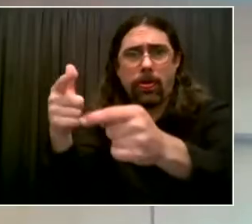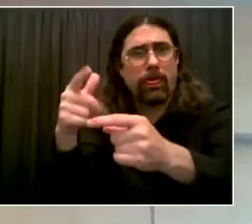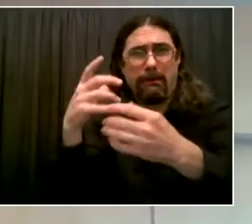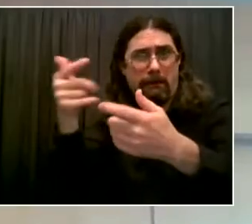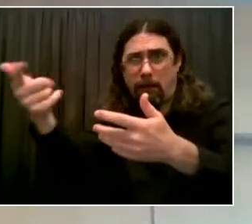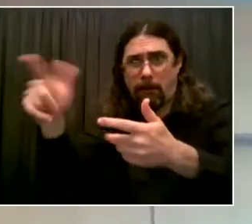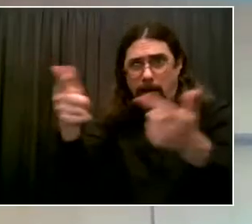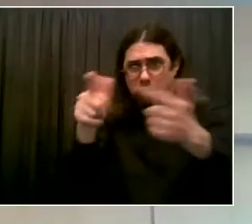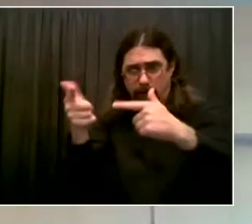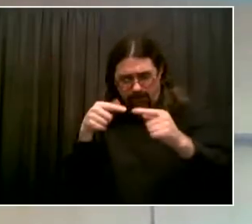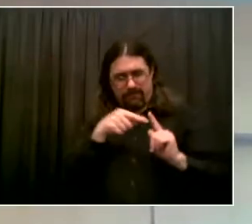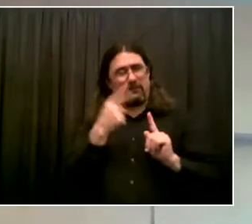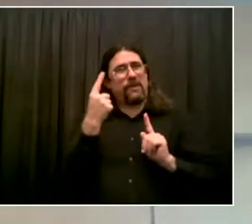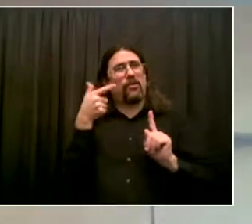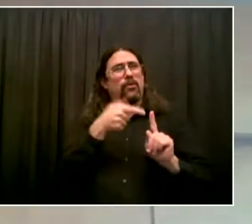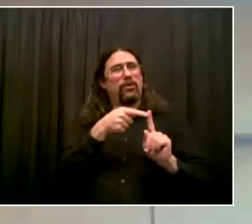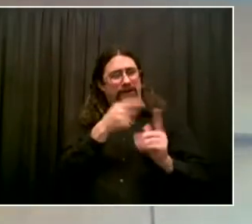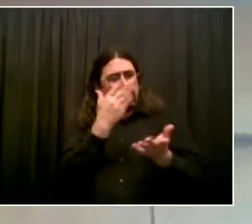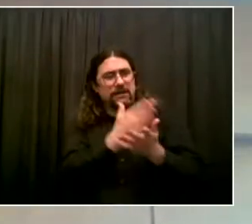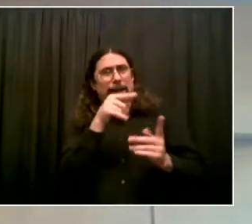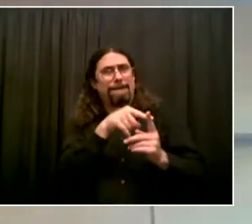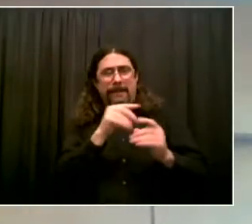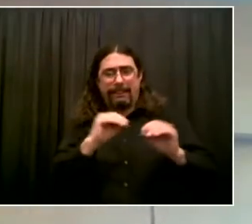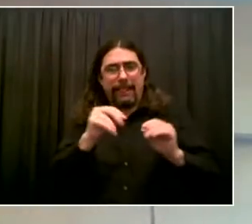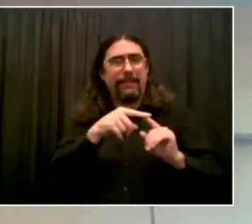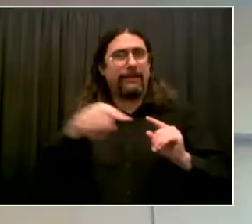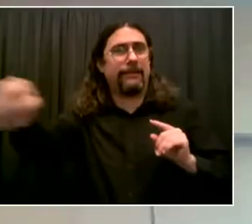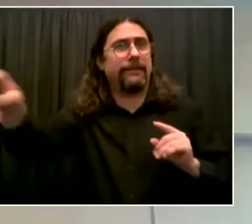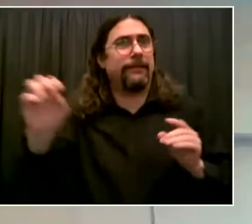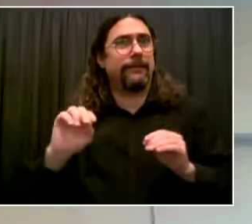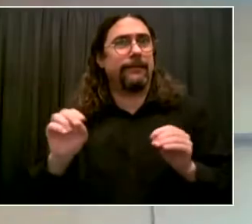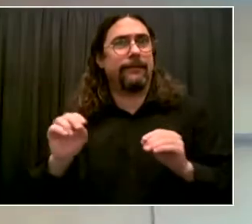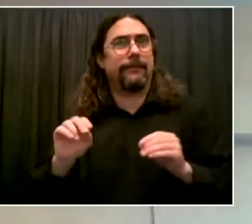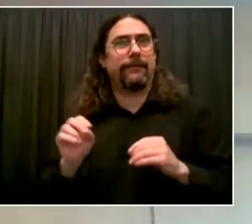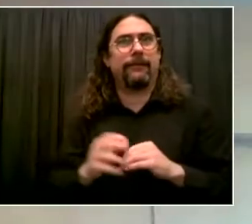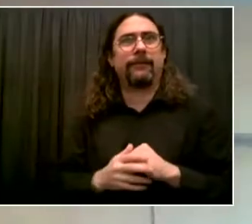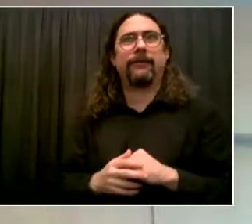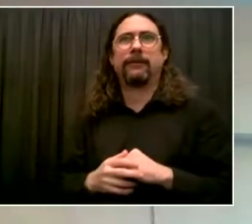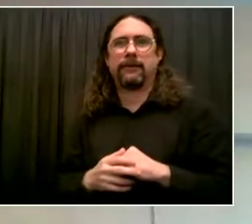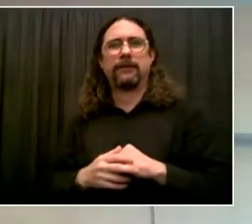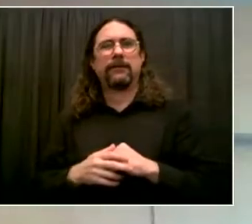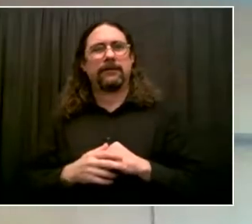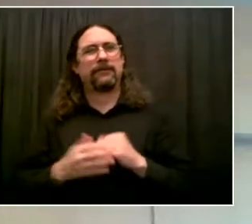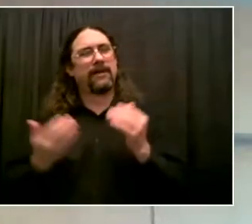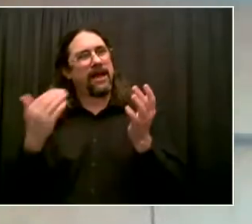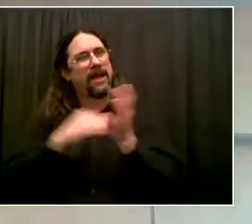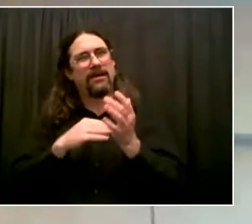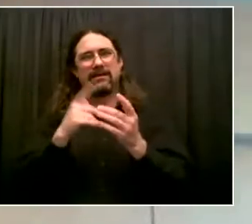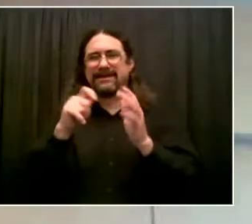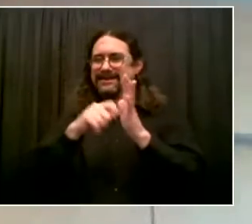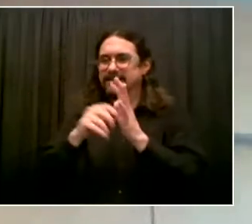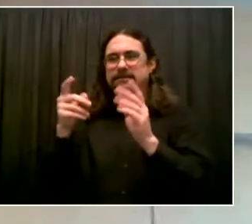RETRIBUTION AND MORE VIOLENCE BUT A SINGLE SUCCESSFUL ARREST IN PROSECUTION CAN ALSO HAVE THE